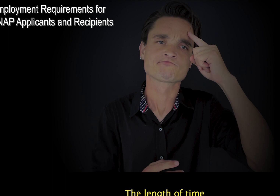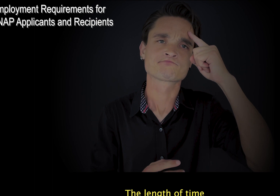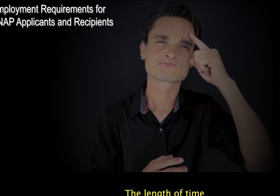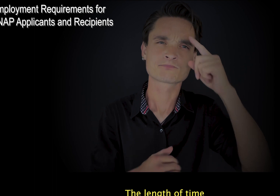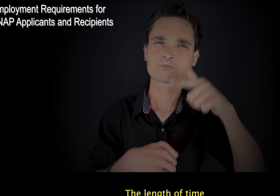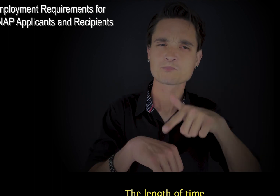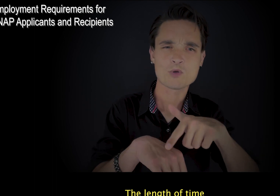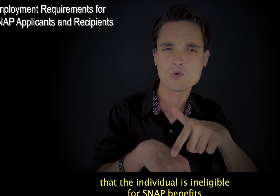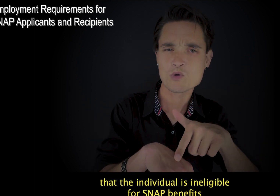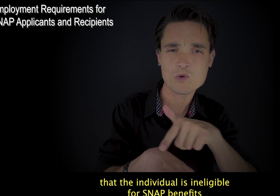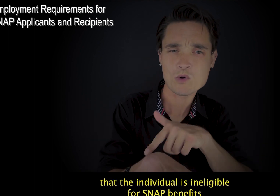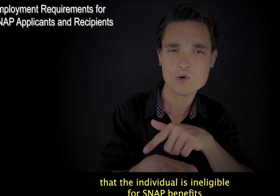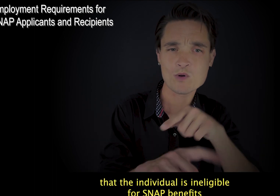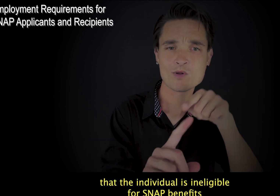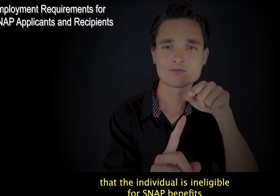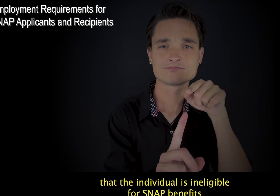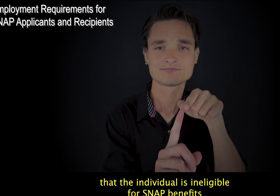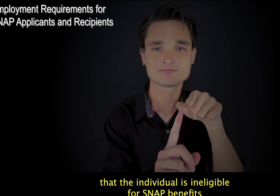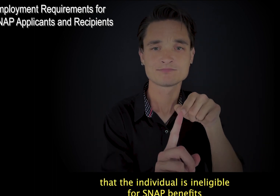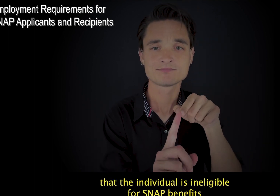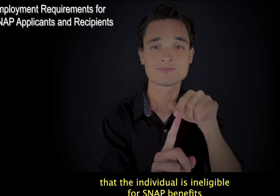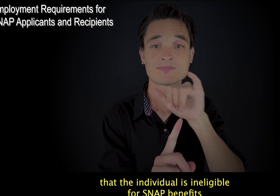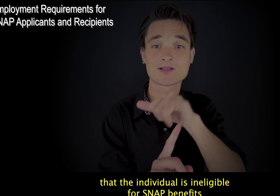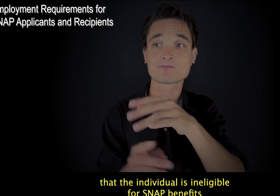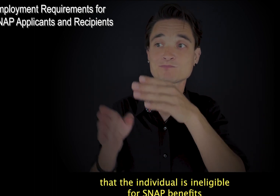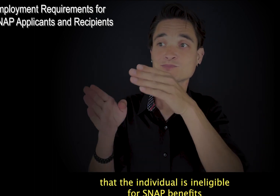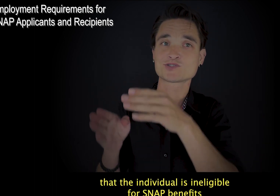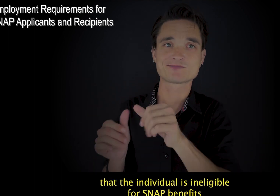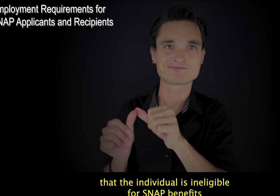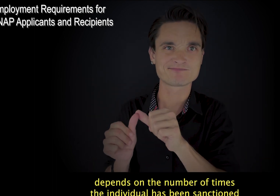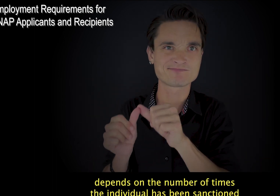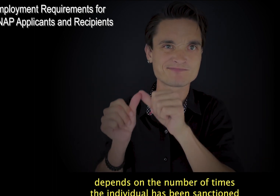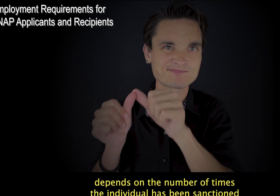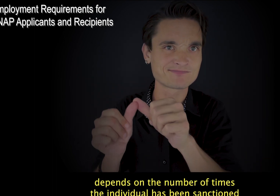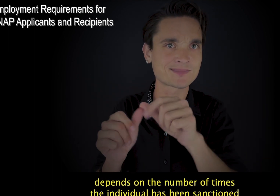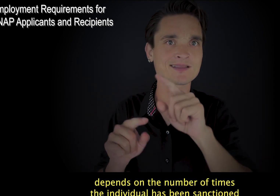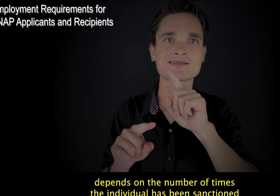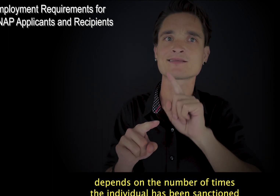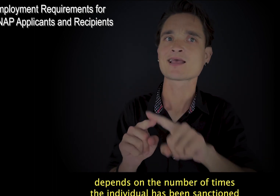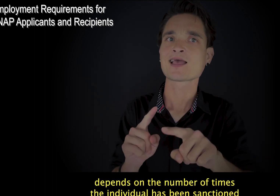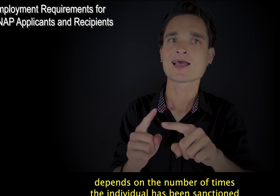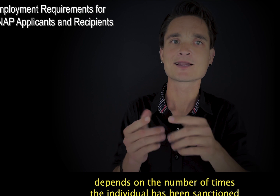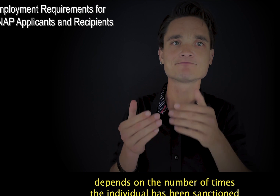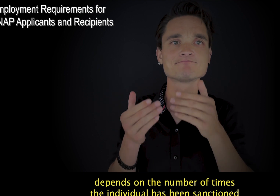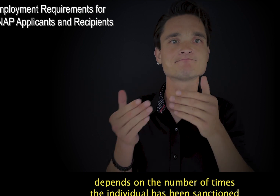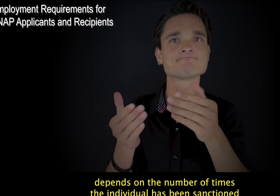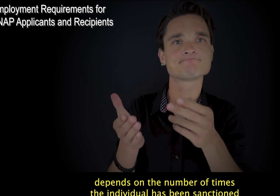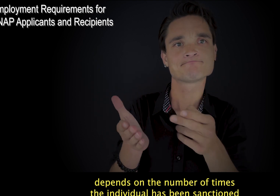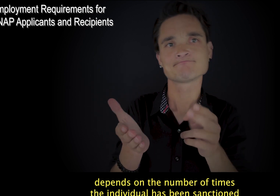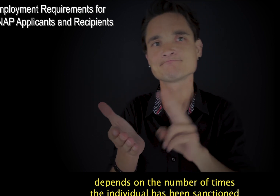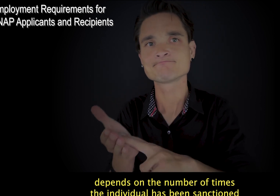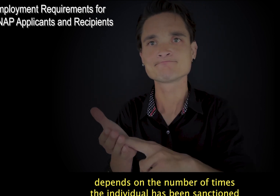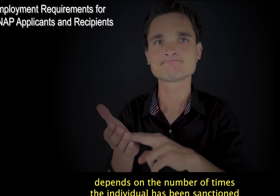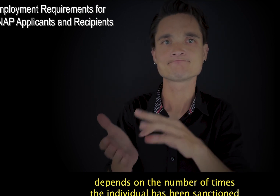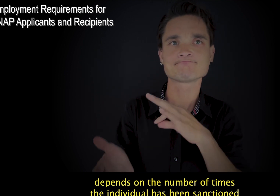The length of time that the individual is ineligible for SNAP benefits depends on the number of times the individual has been sanctioned